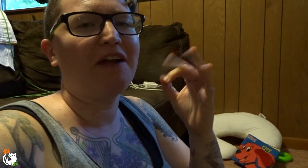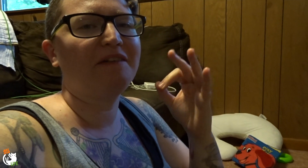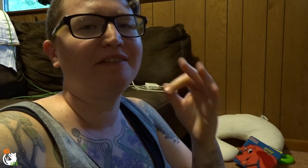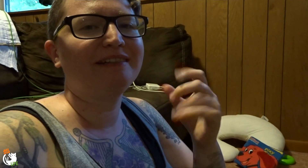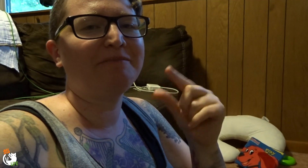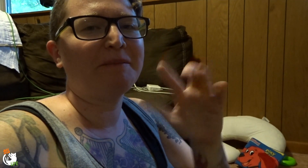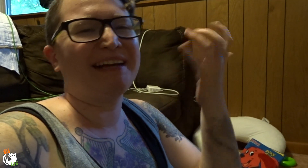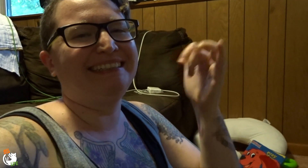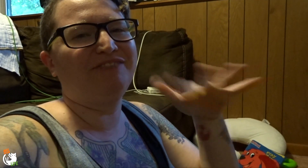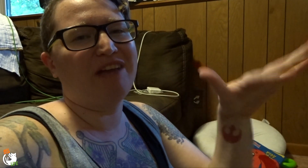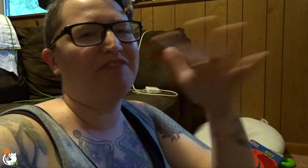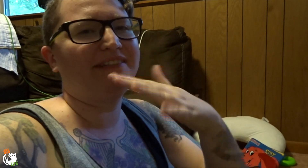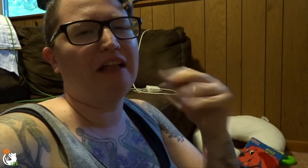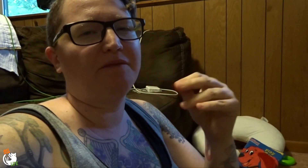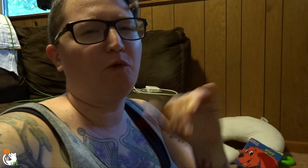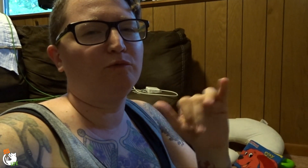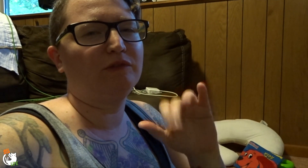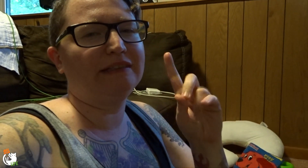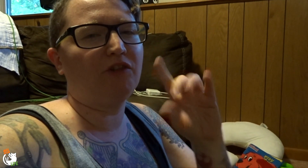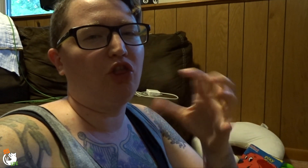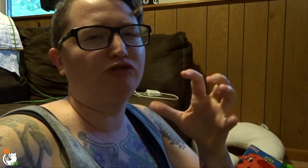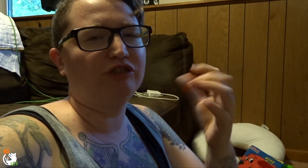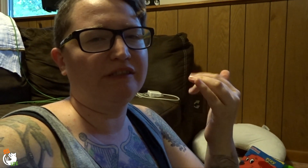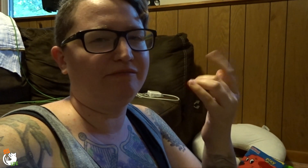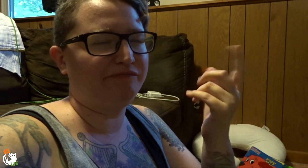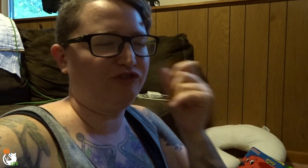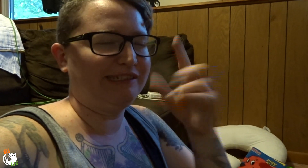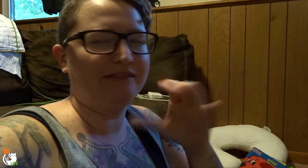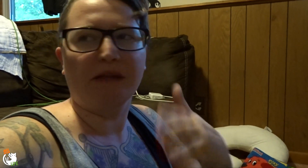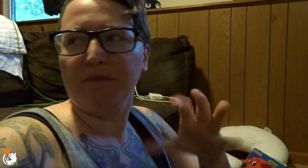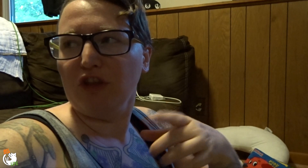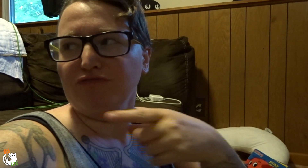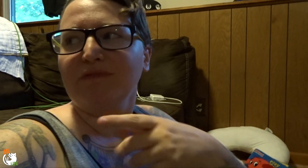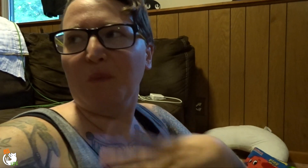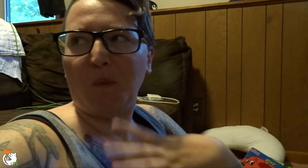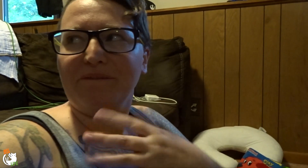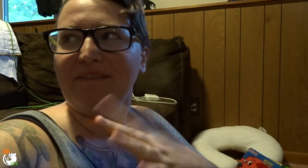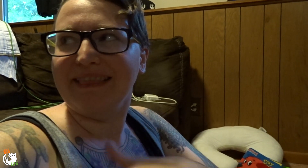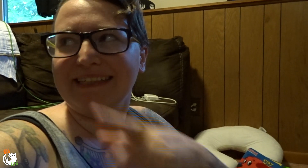we've been moving things around. So it's kind of a mess around here. Also it's laundry today. So Jill did some of that.